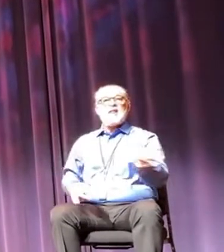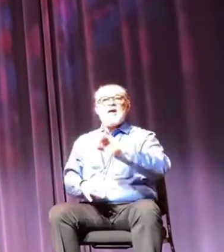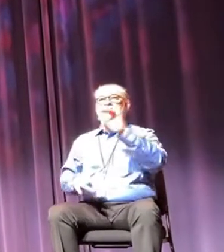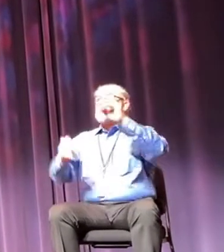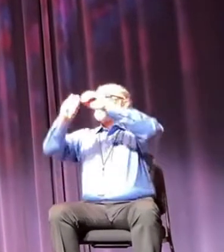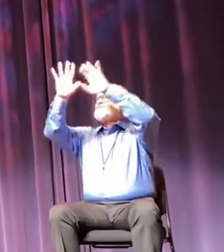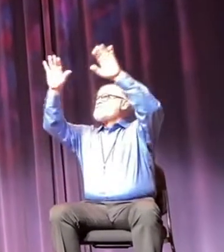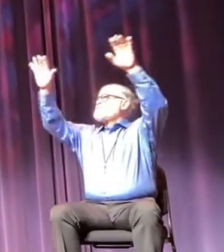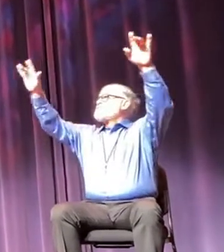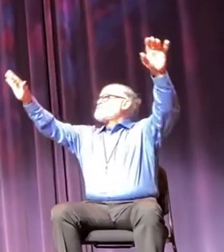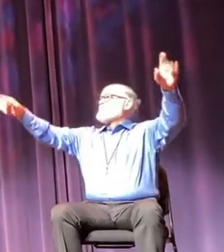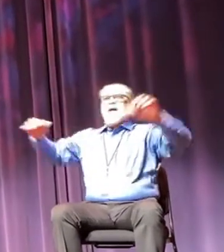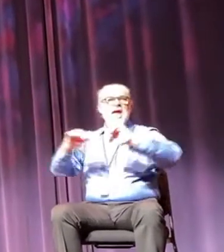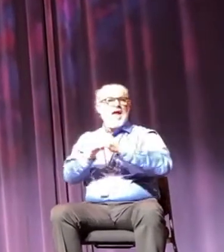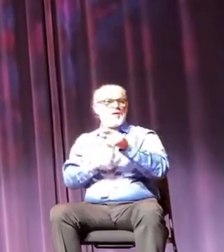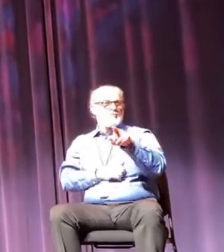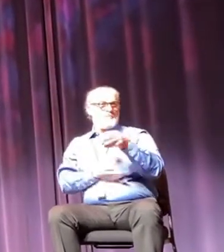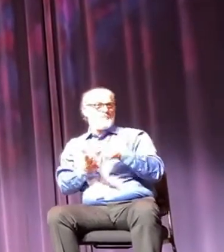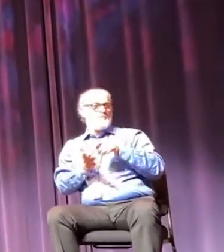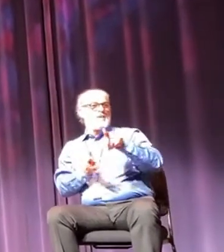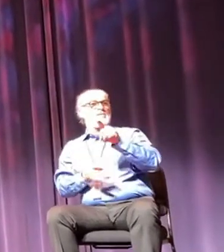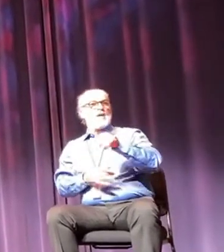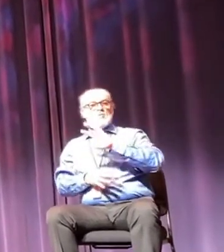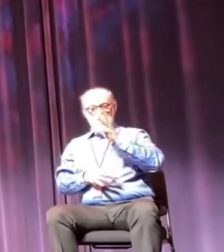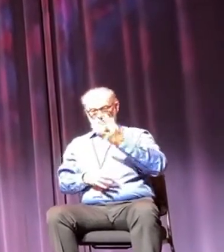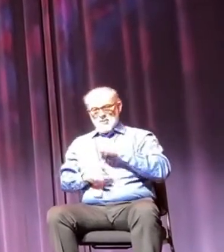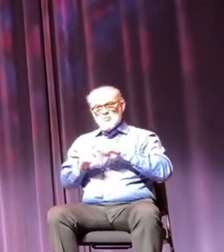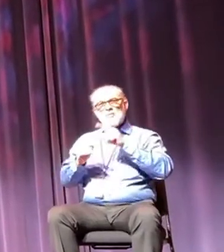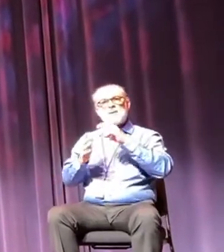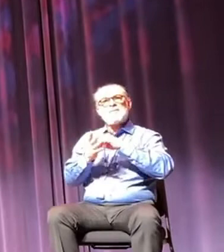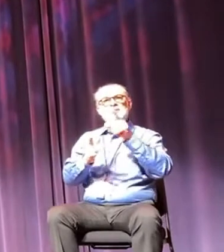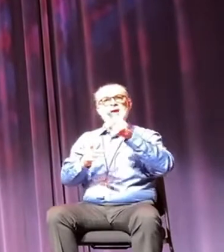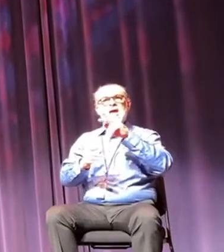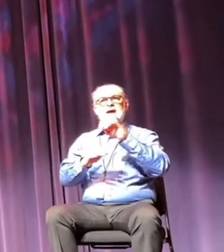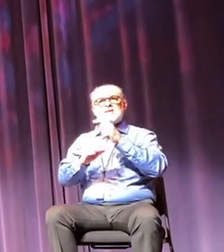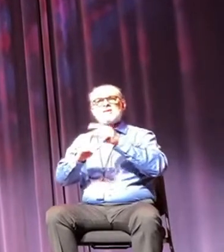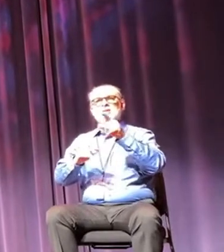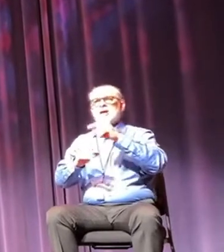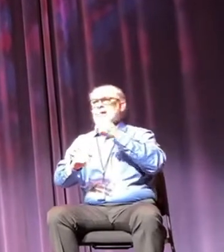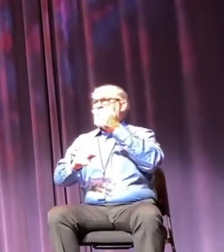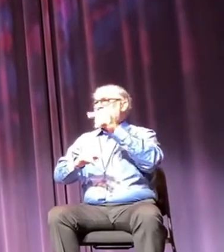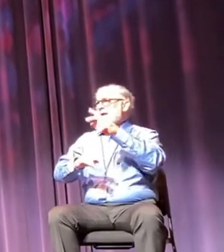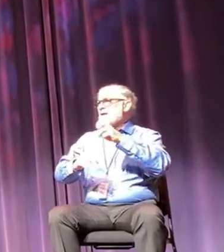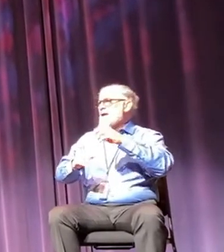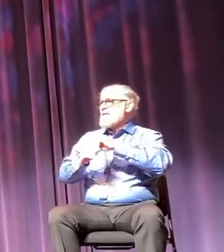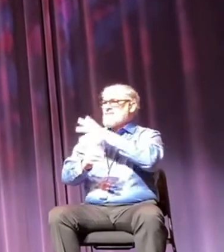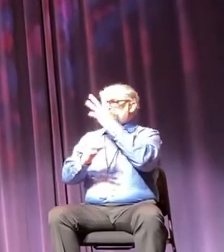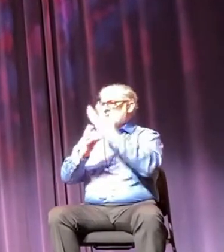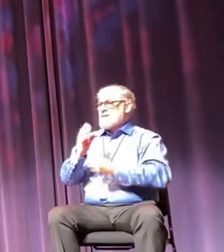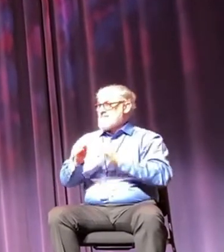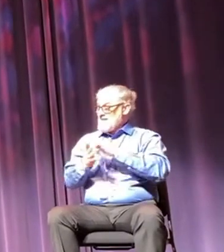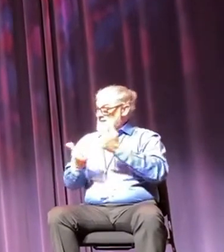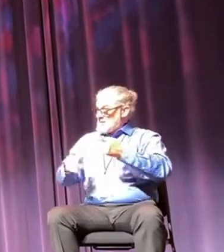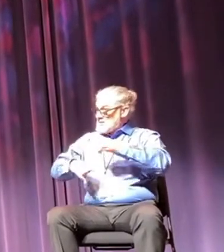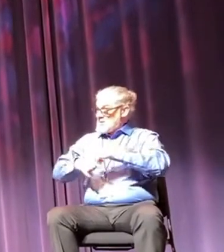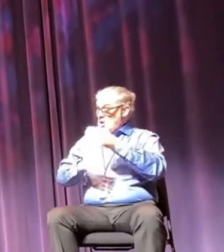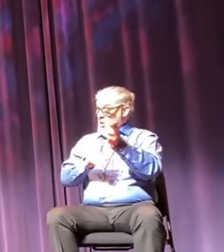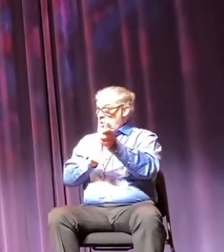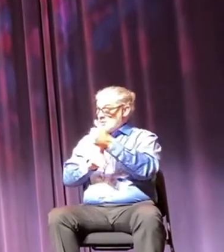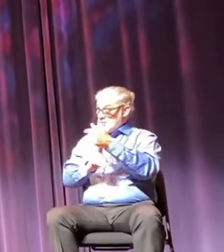How my titos toupees transmute to a dervish of kites, glitter enveloped. At this point the hotel manager, Karen,